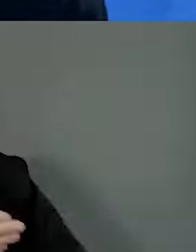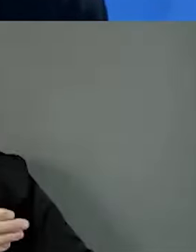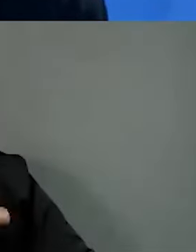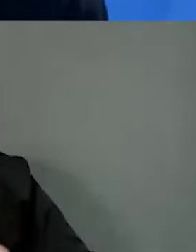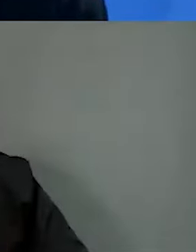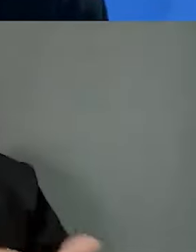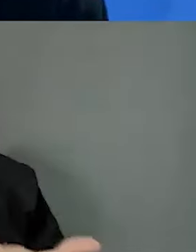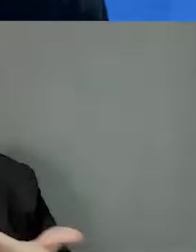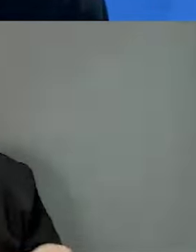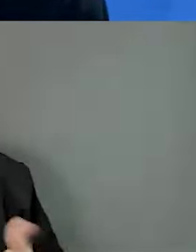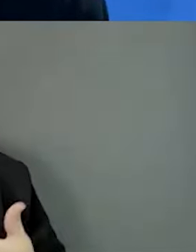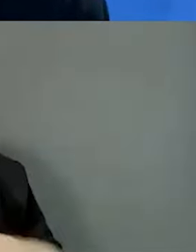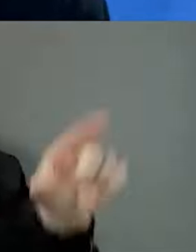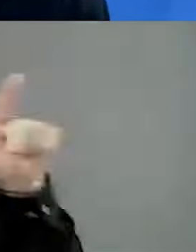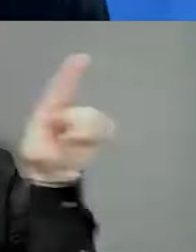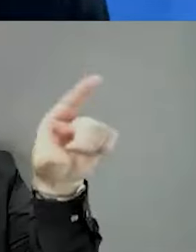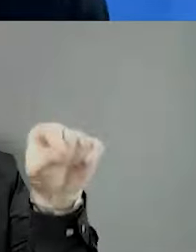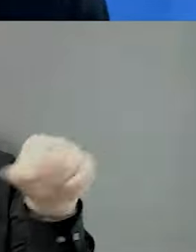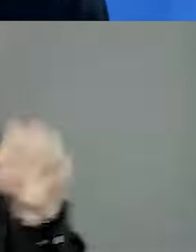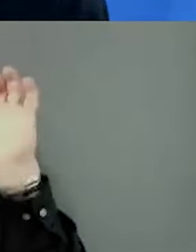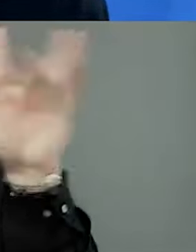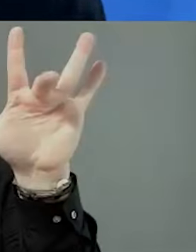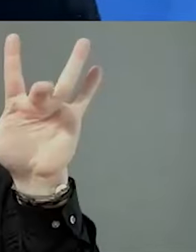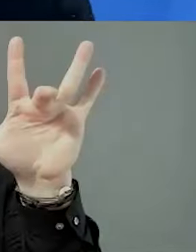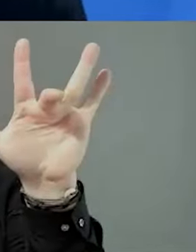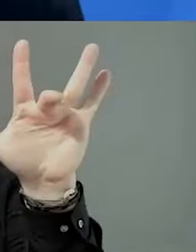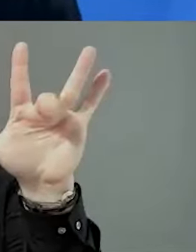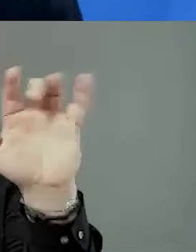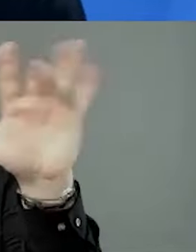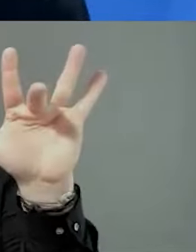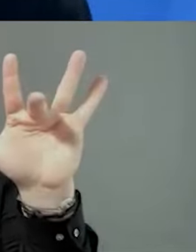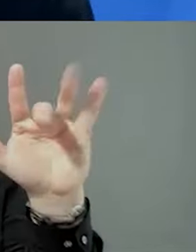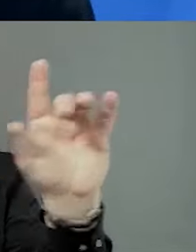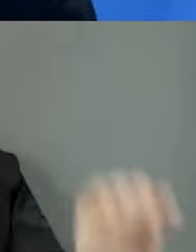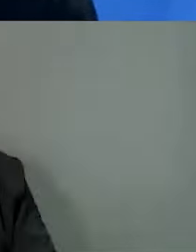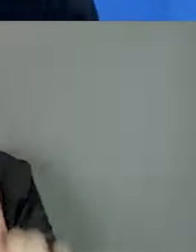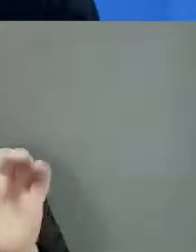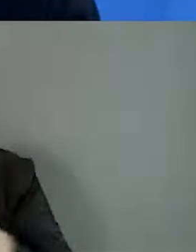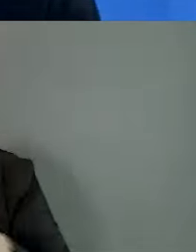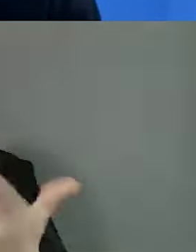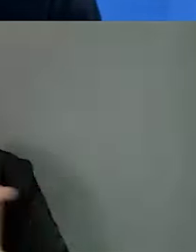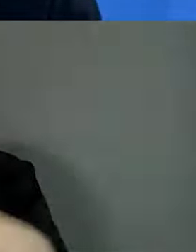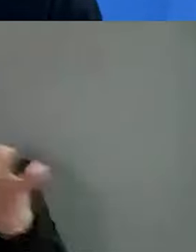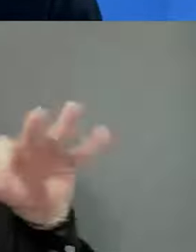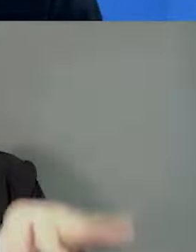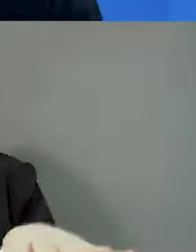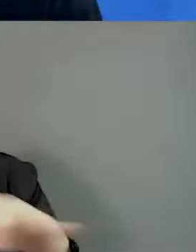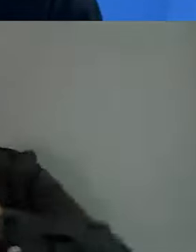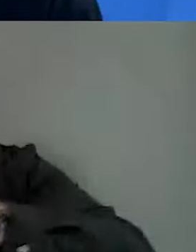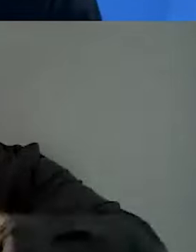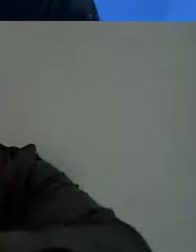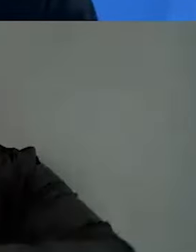You simply click on the link and we copy it right into a new form for you. There's other ways that you can do it as well.